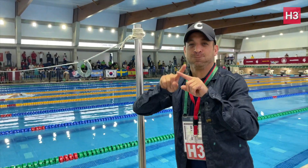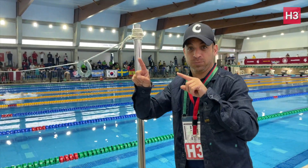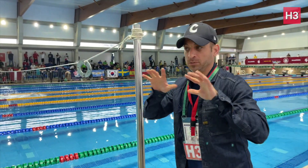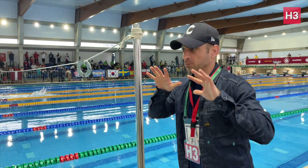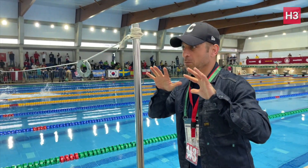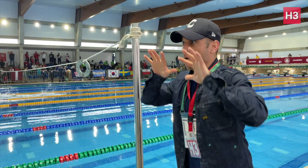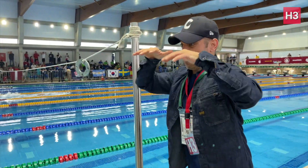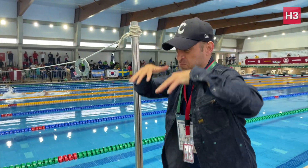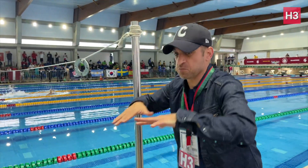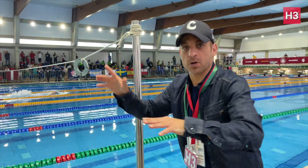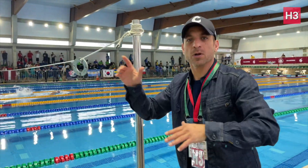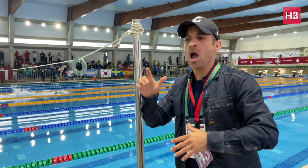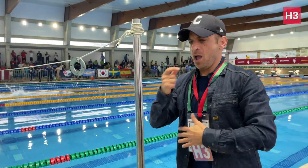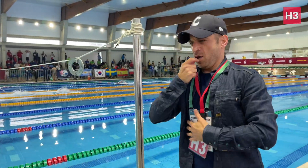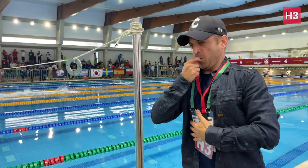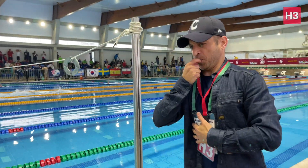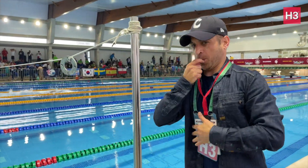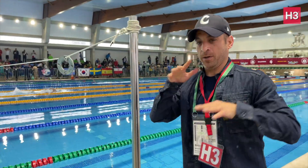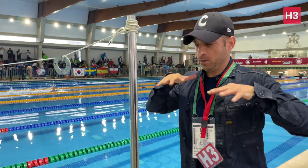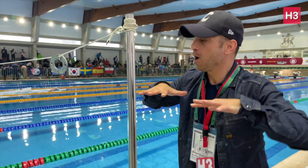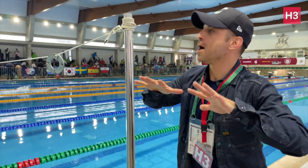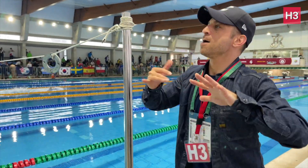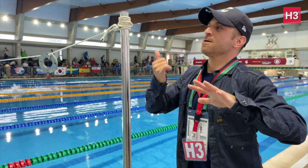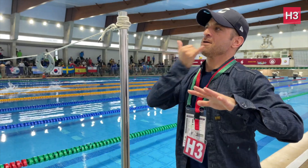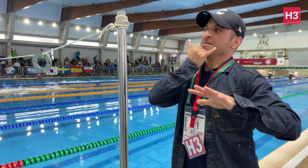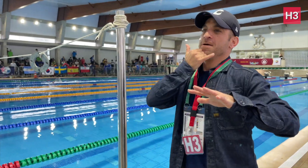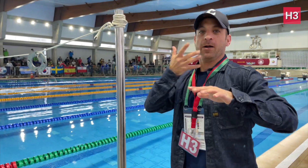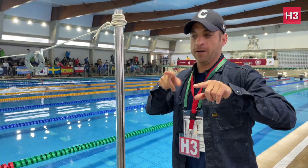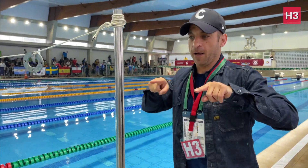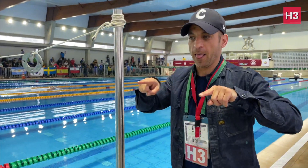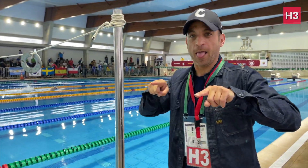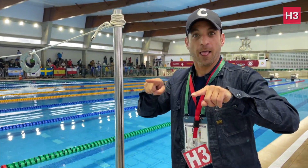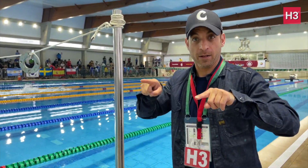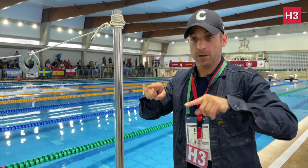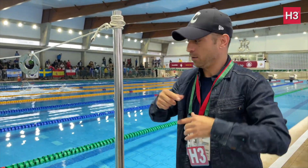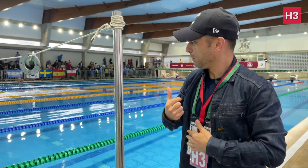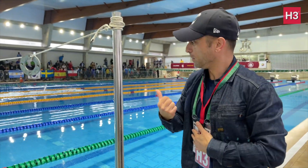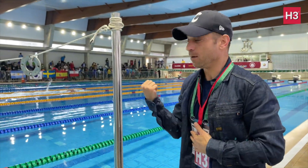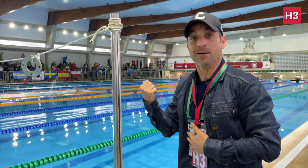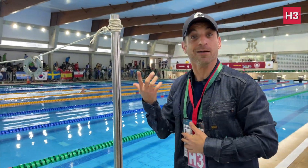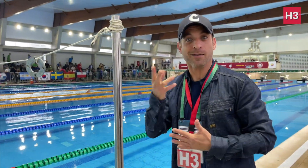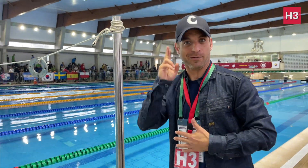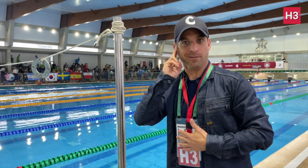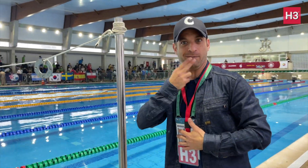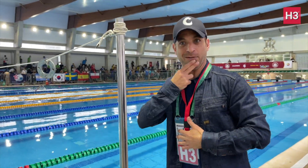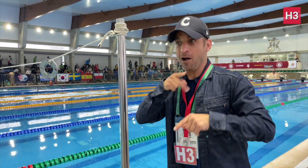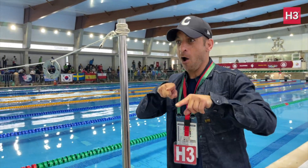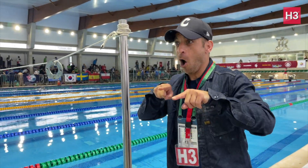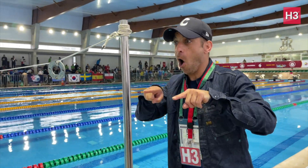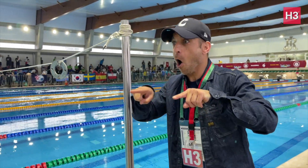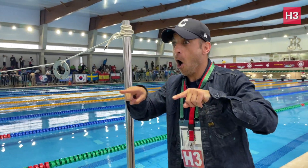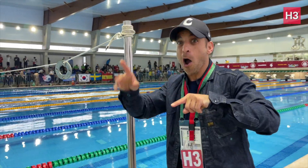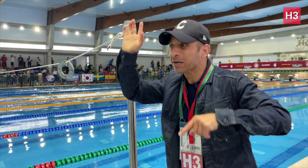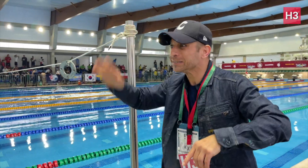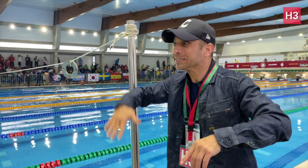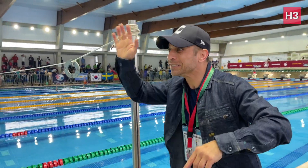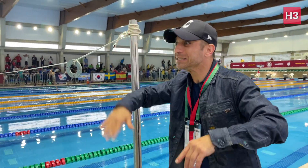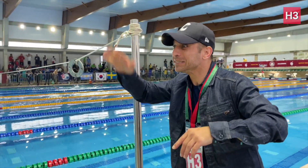the hearing swimmers can hear whistles due to false start, etc., and they’ll stop swimming. But since Deaf swimmers cannot hear,